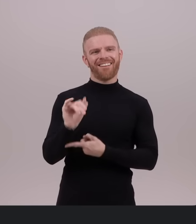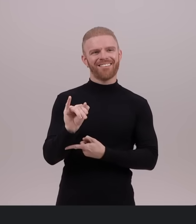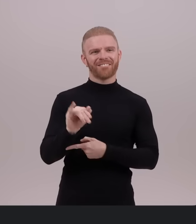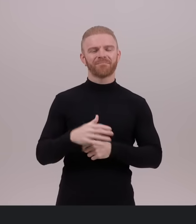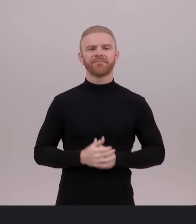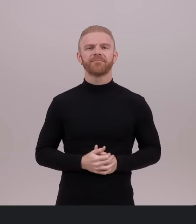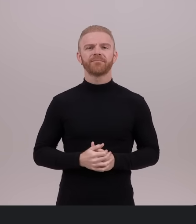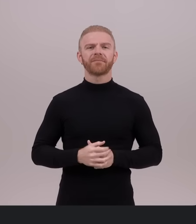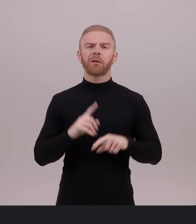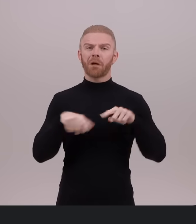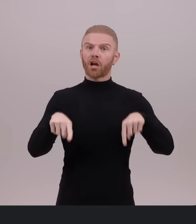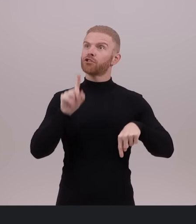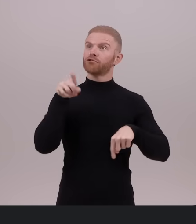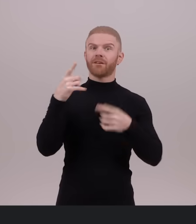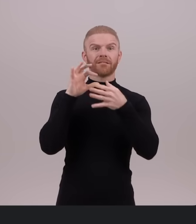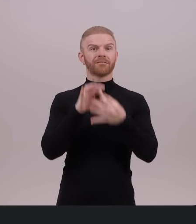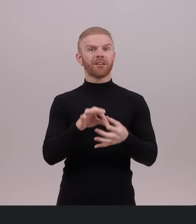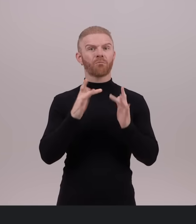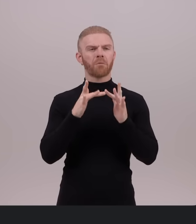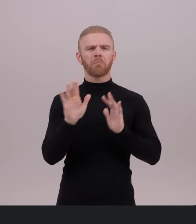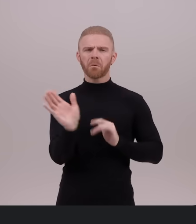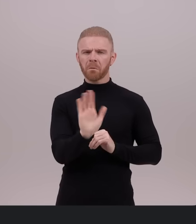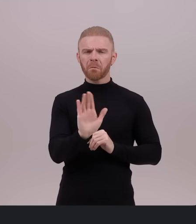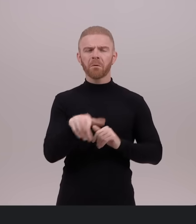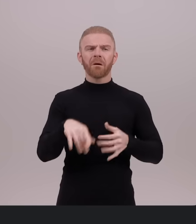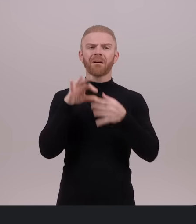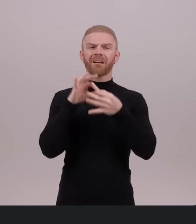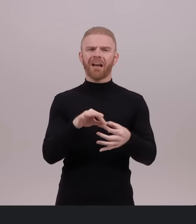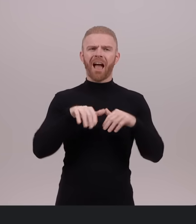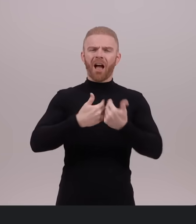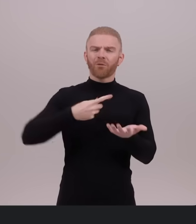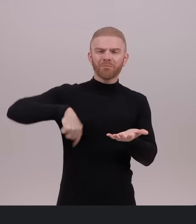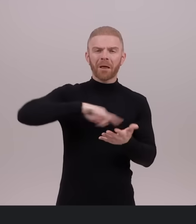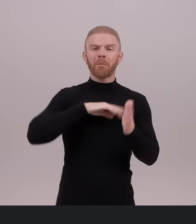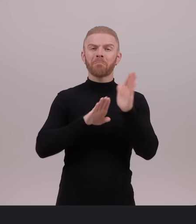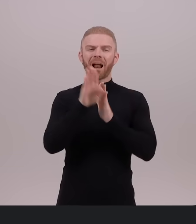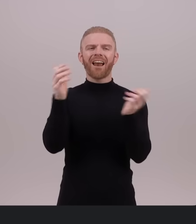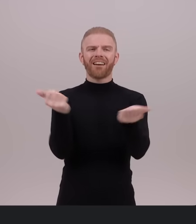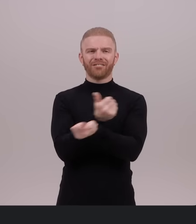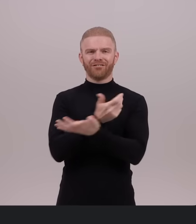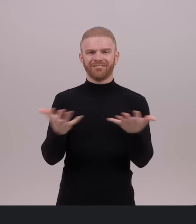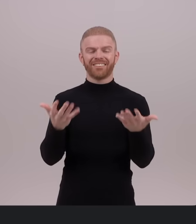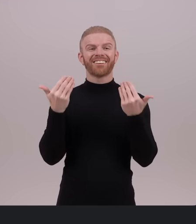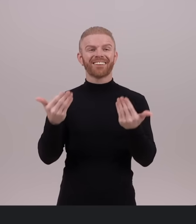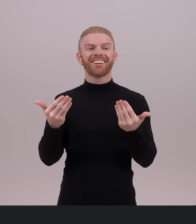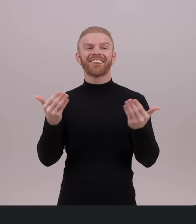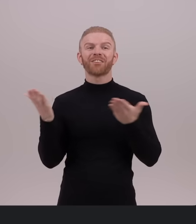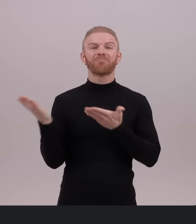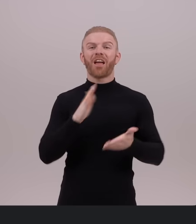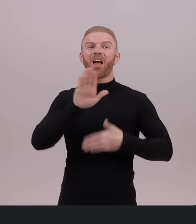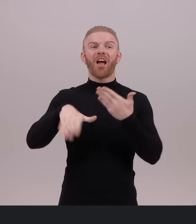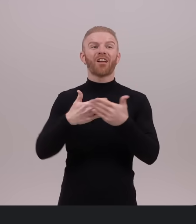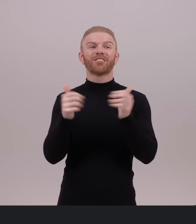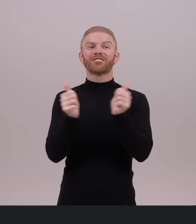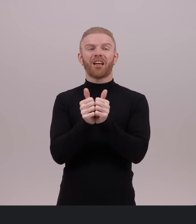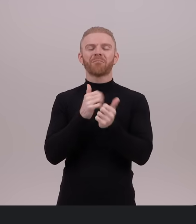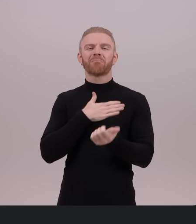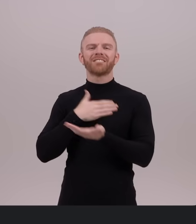But this isn't just about the web. It's about how we build everything, so to bring it all together, please welcome back Josh.